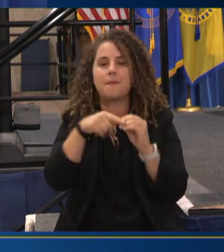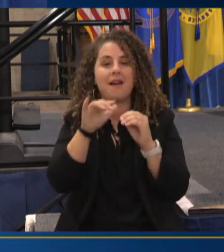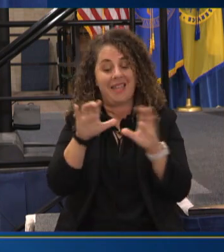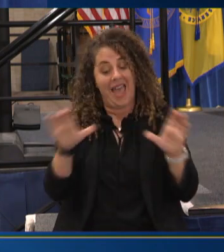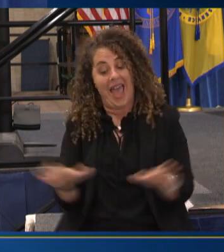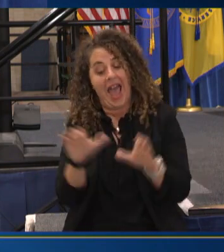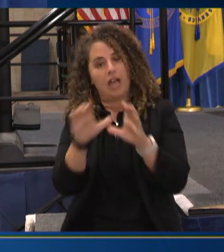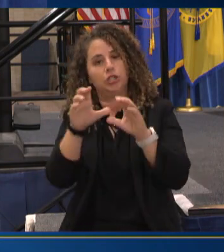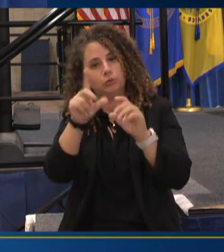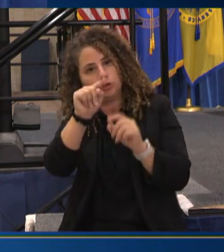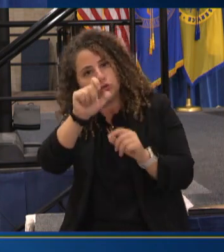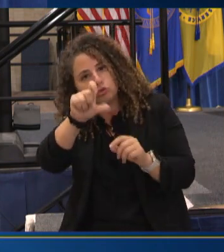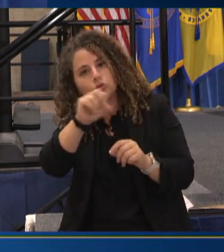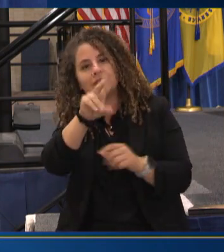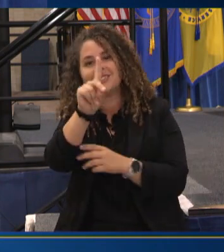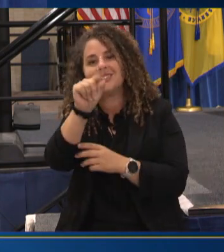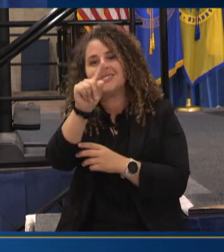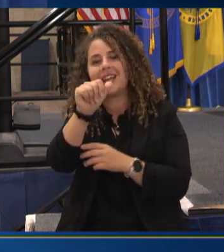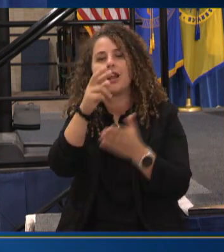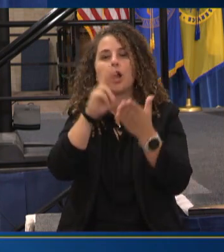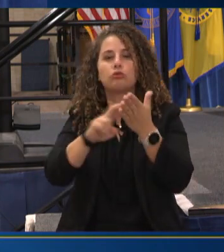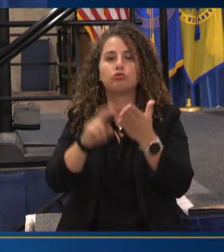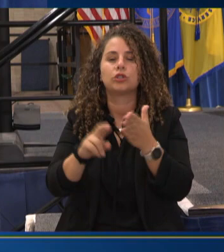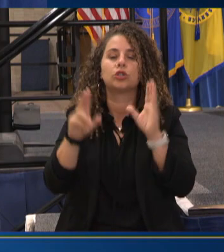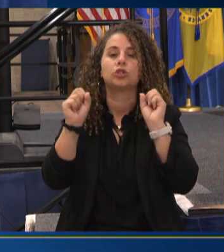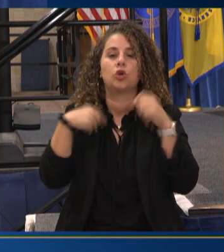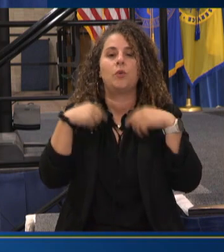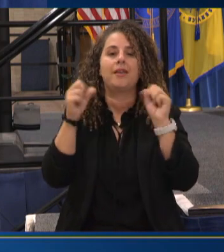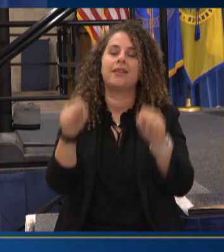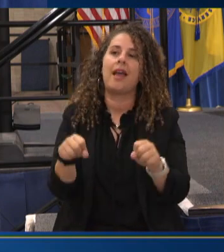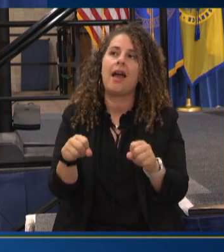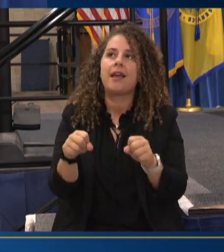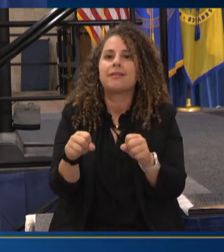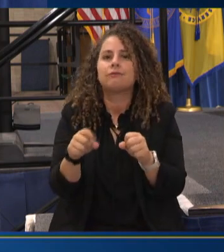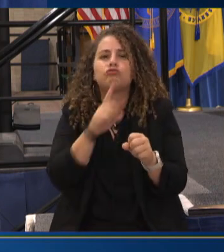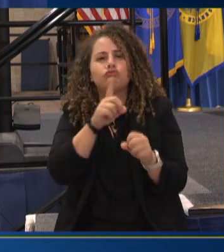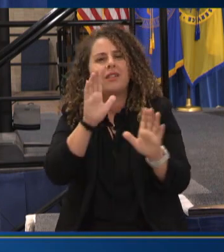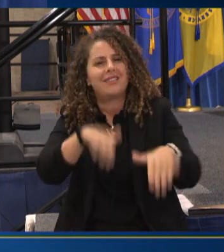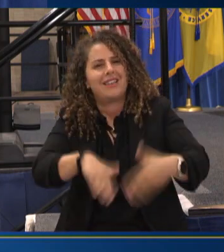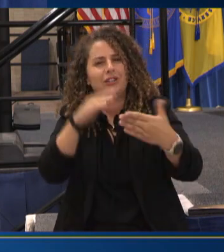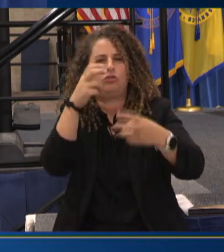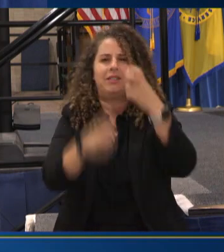tools and data and resources so that we can really address the issues.